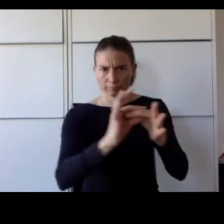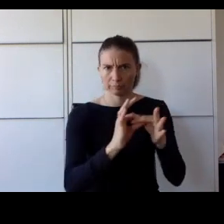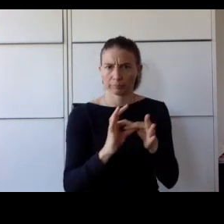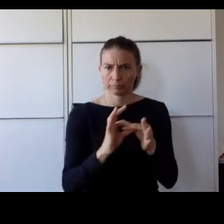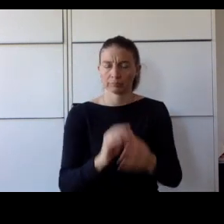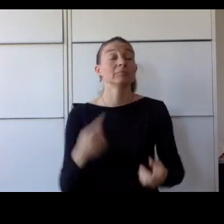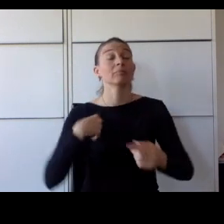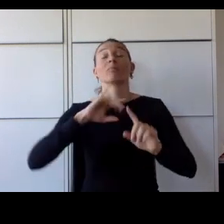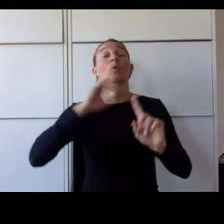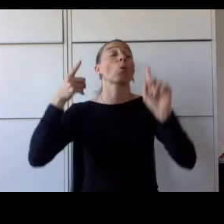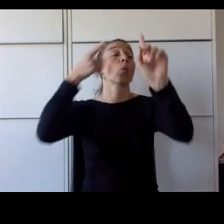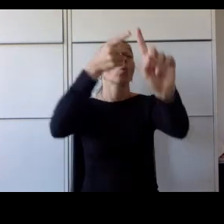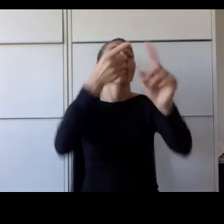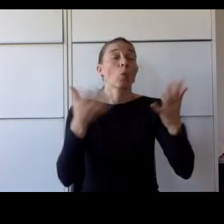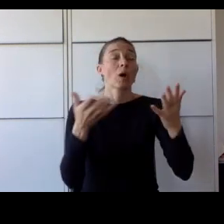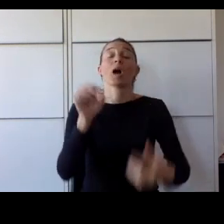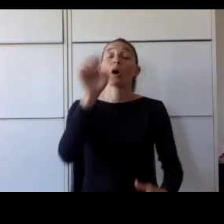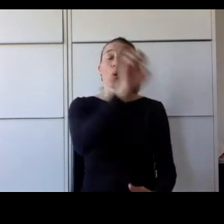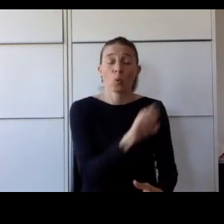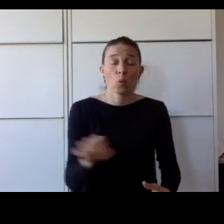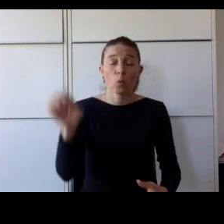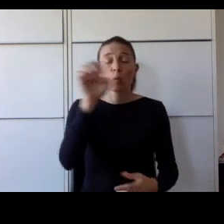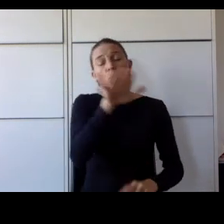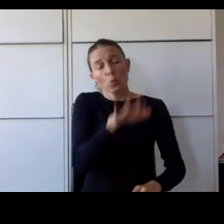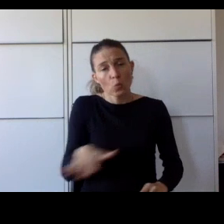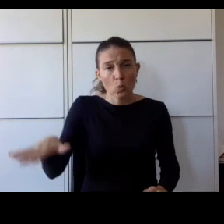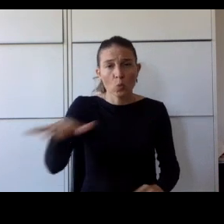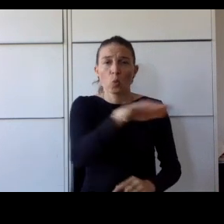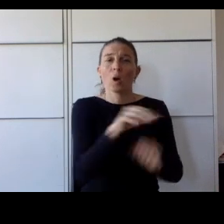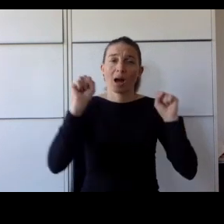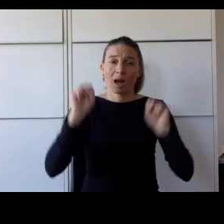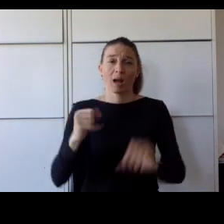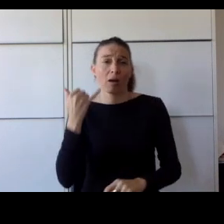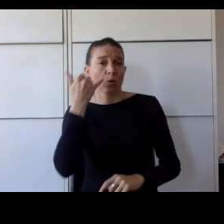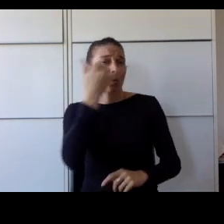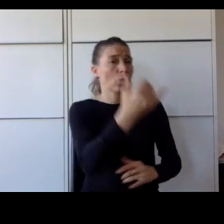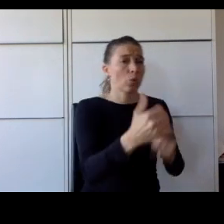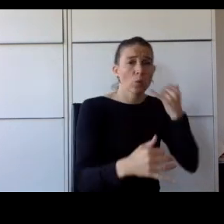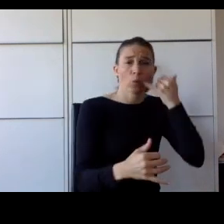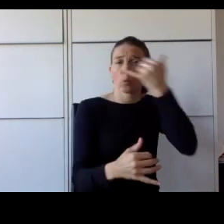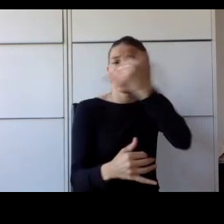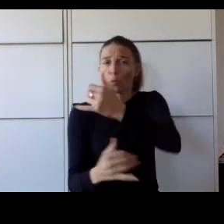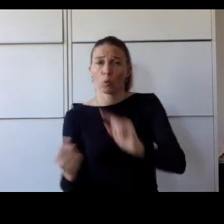everyone in the EU will be able to call anybody by real-time text